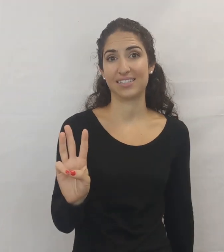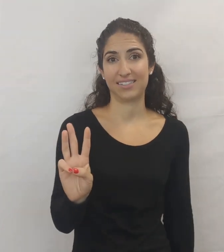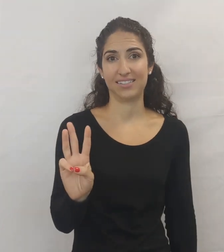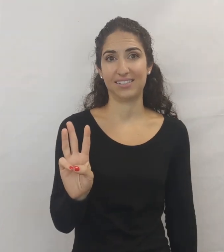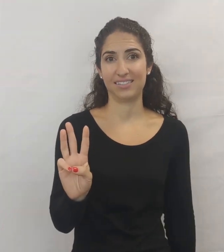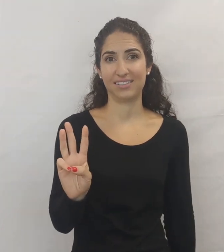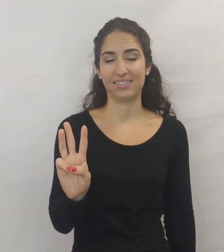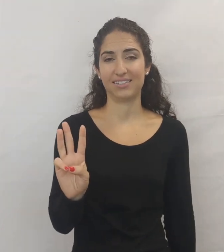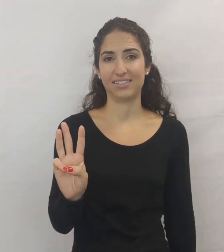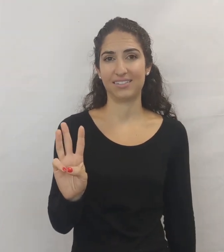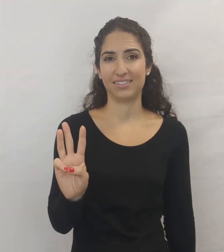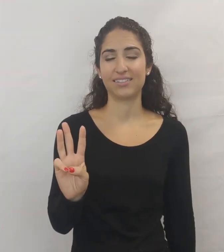6